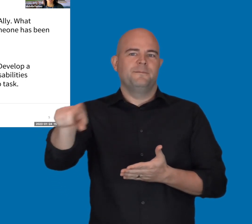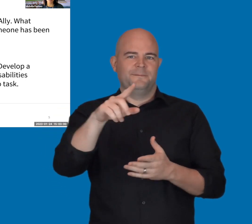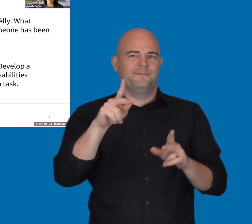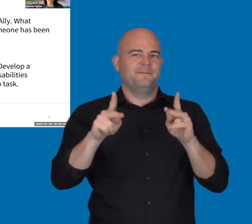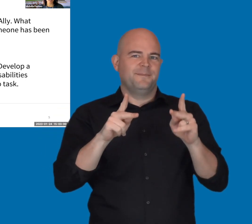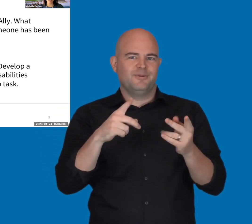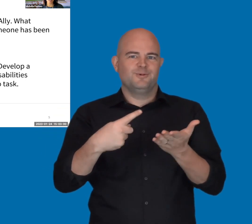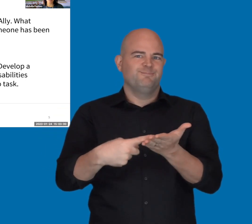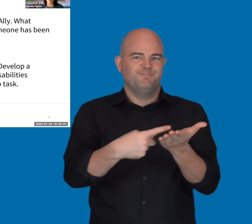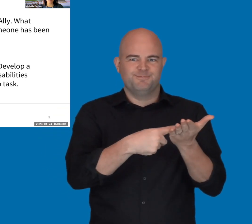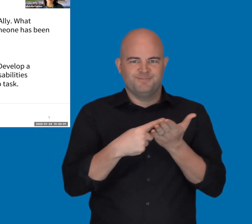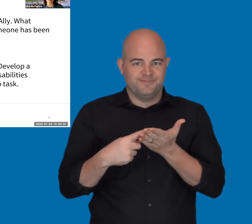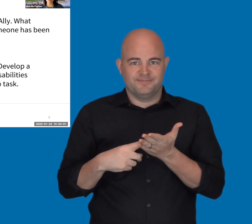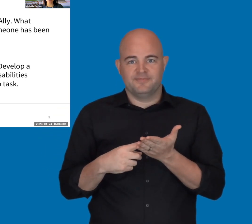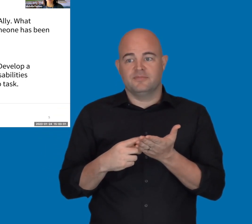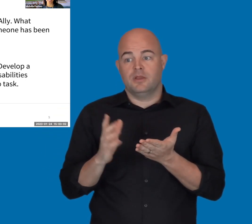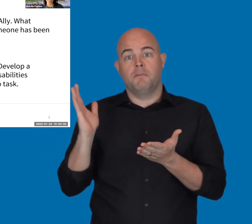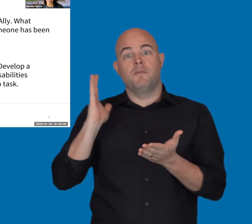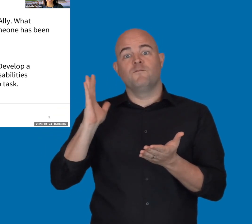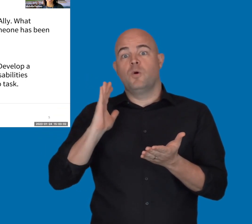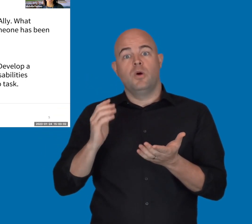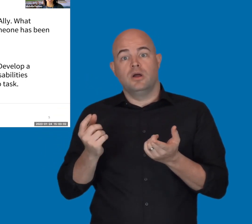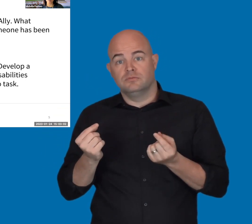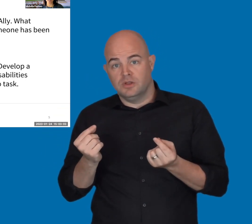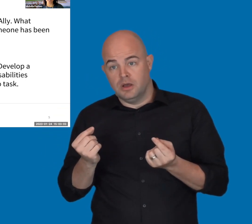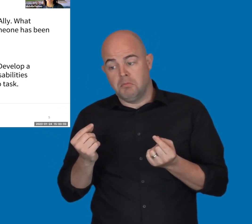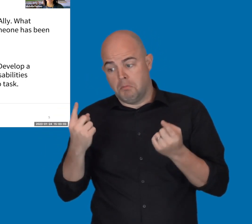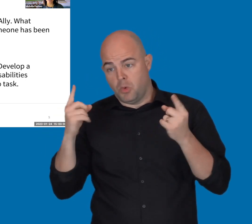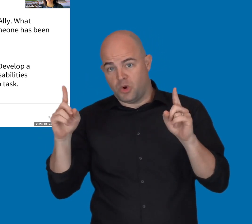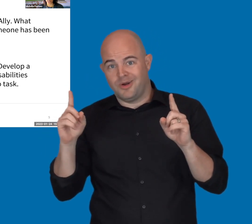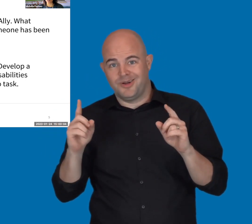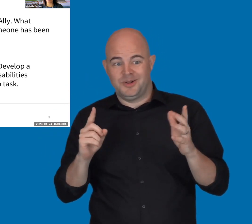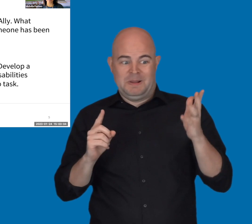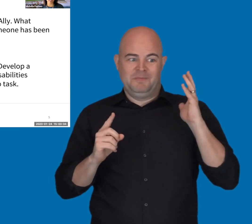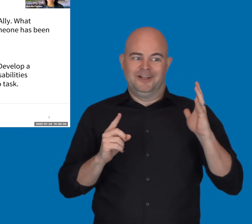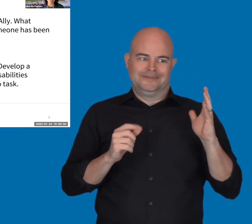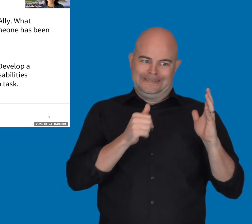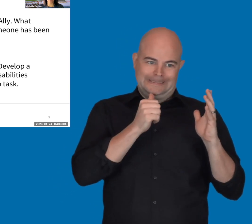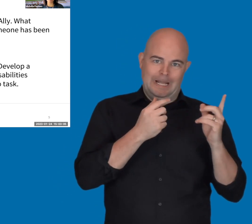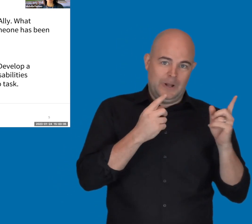And then what we did is we provided some scenarios of,